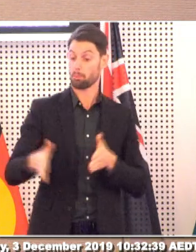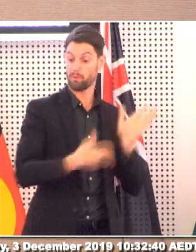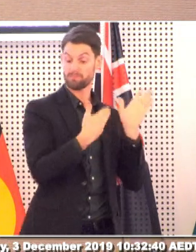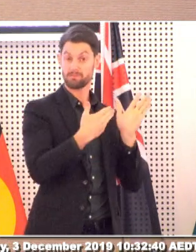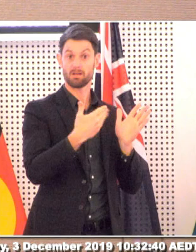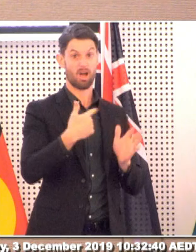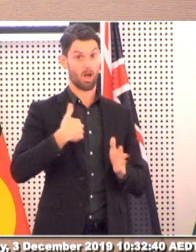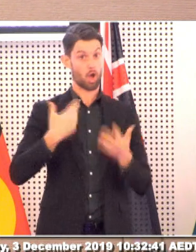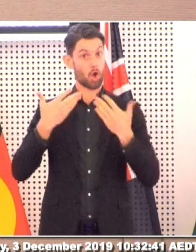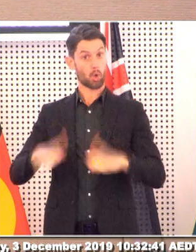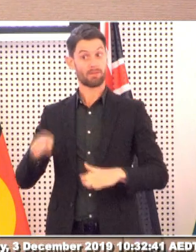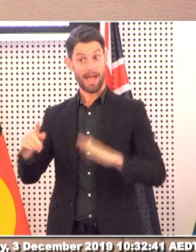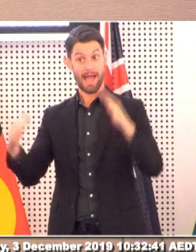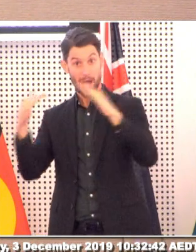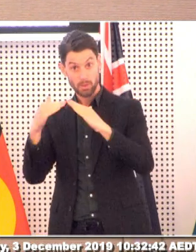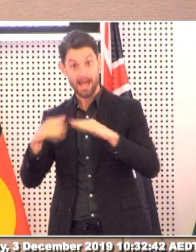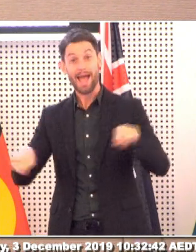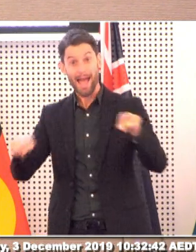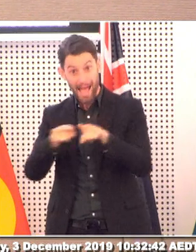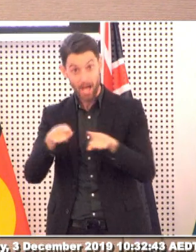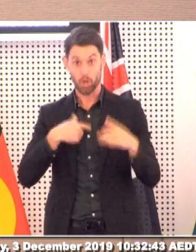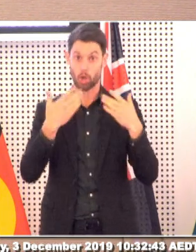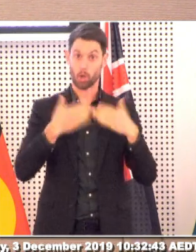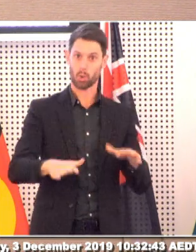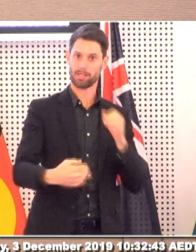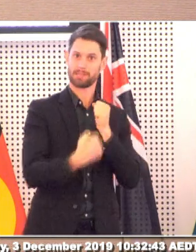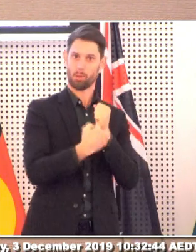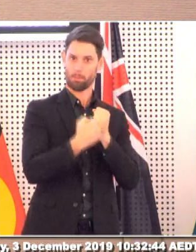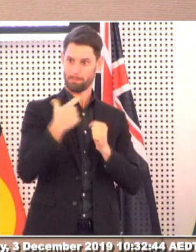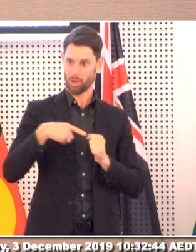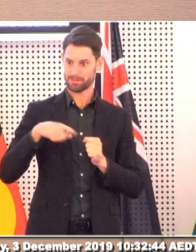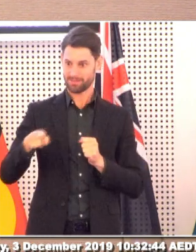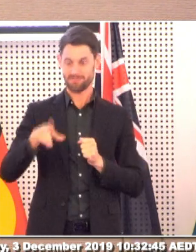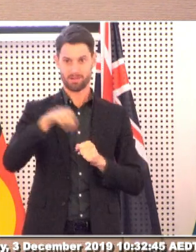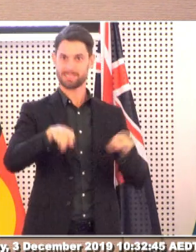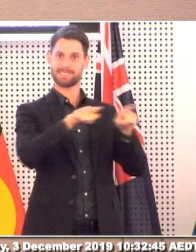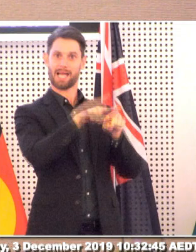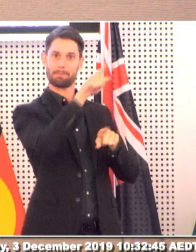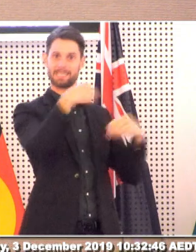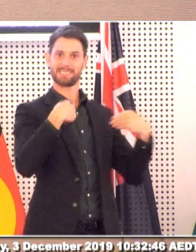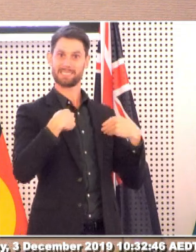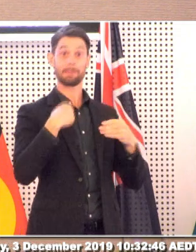So, again, it disempowers people with disability living in group homes.